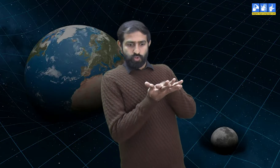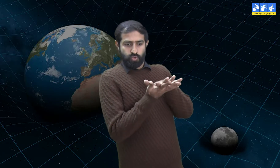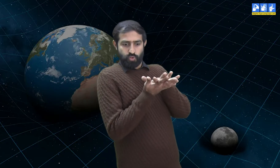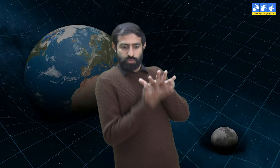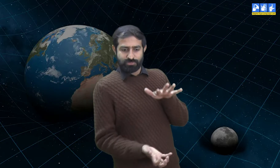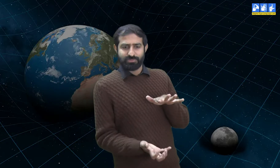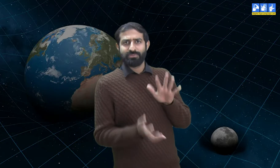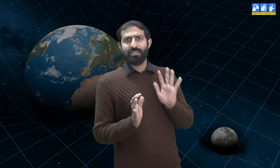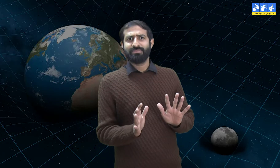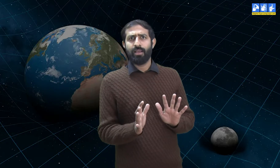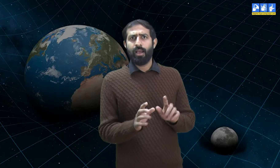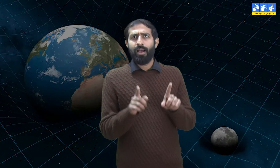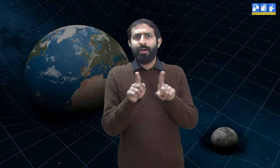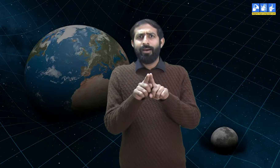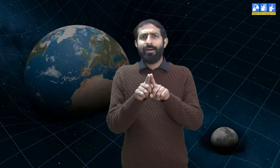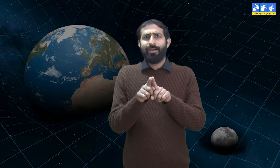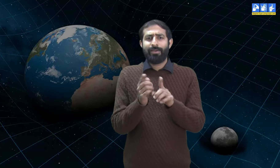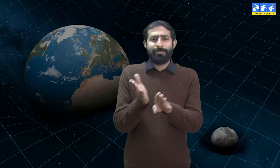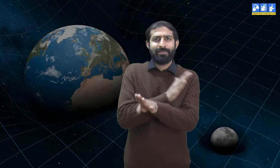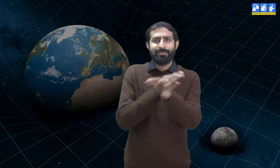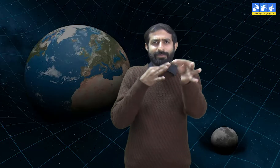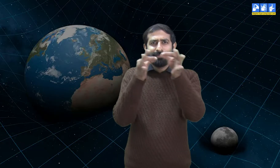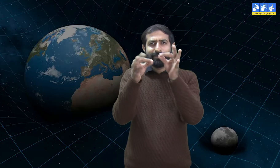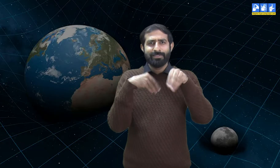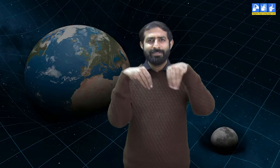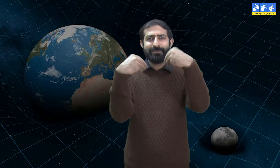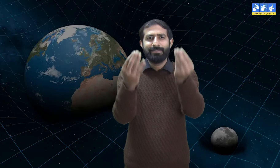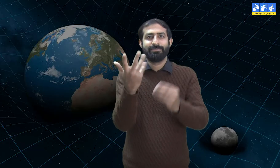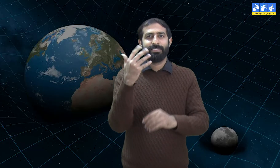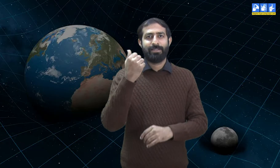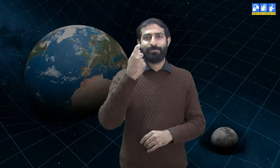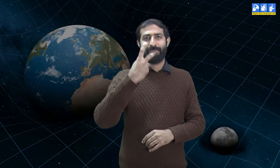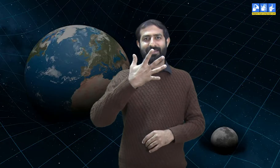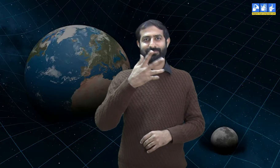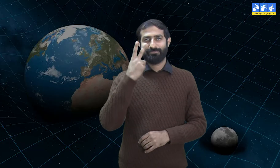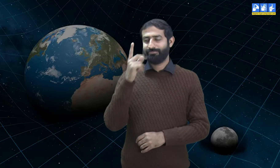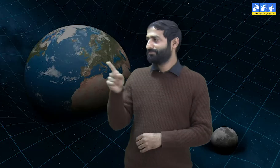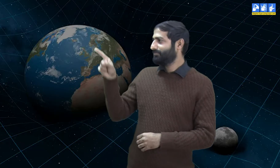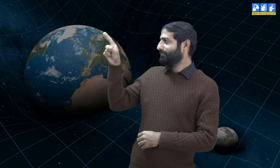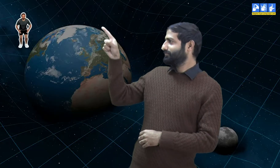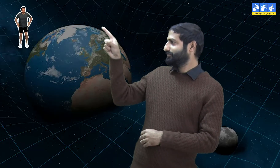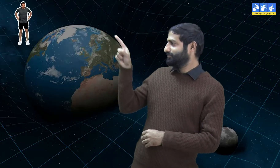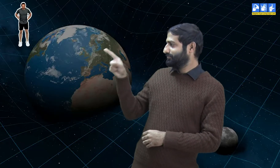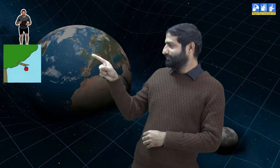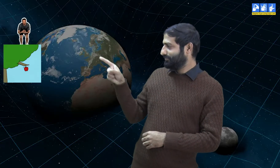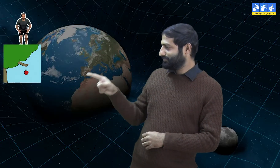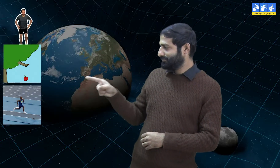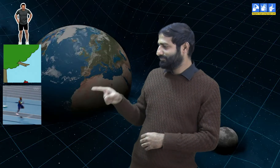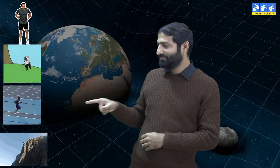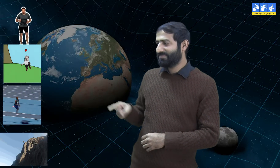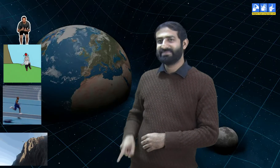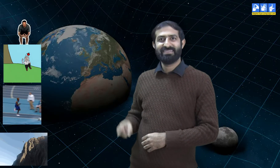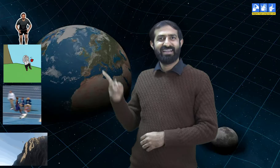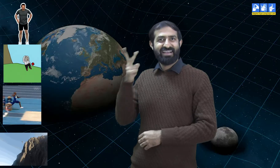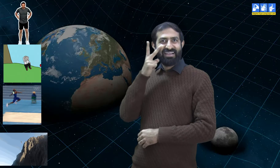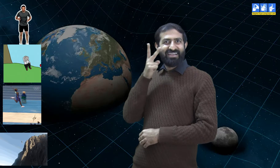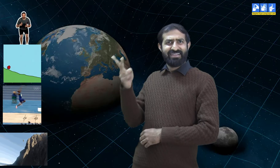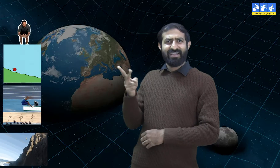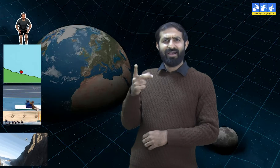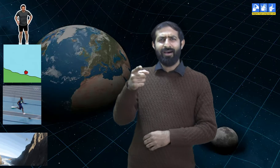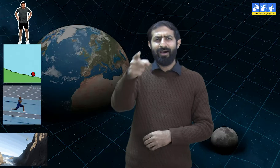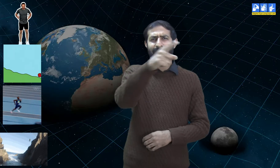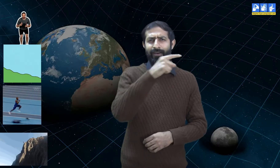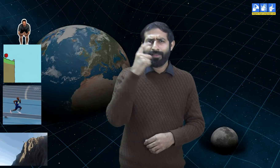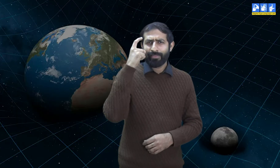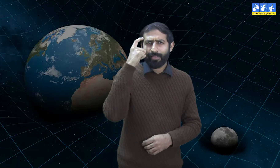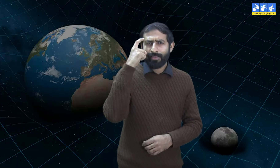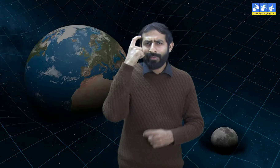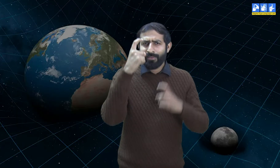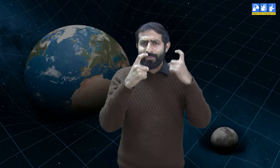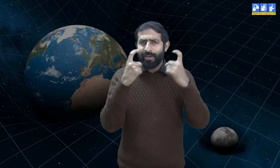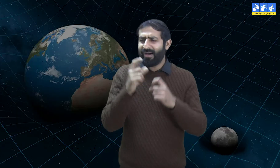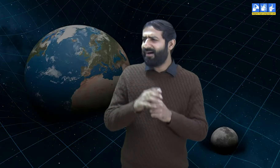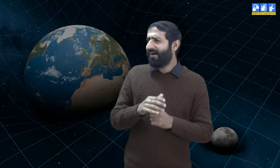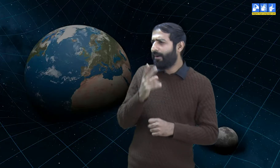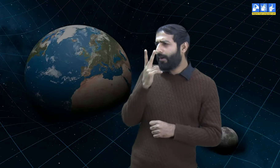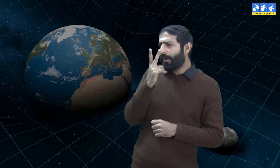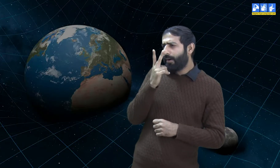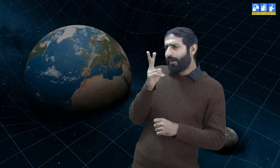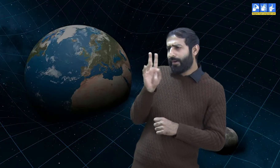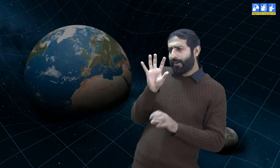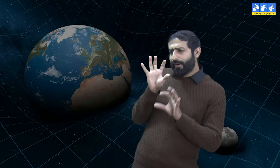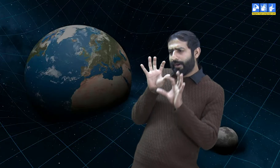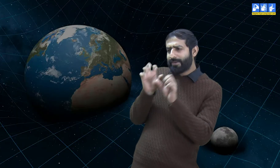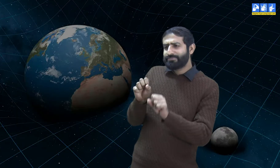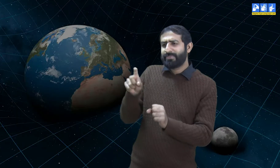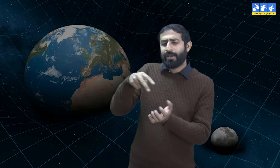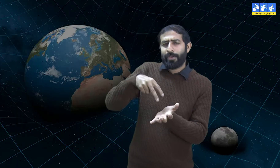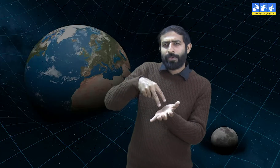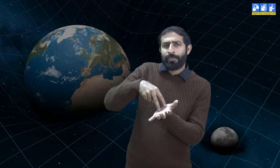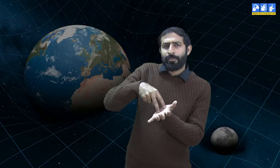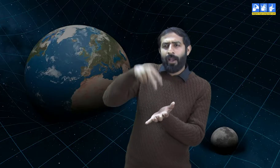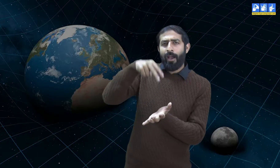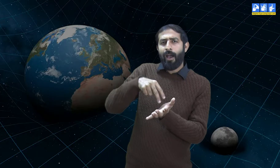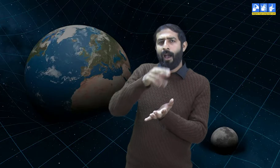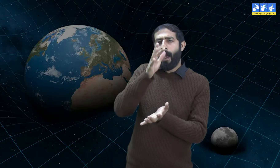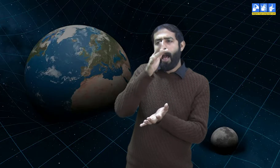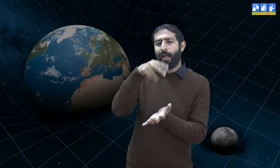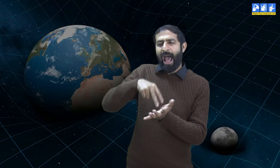As I have given you five examples, you must have seen that any person or object doesn't remain stable in the air.